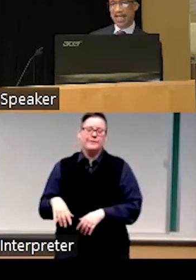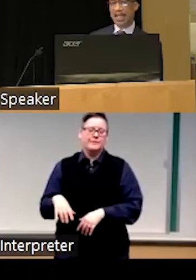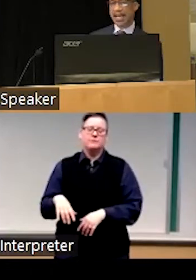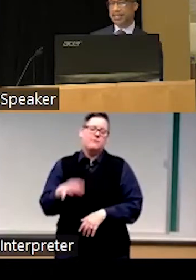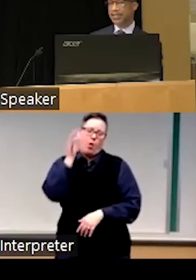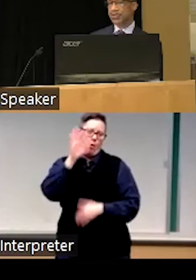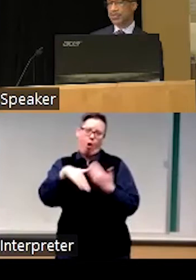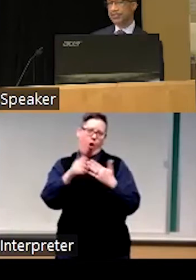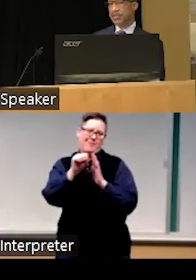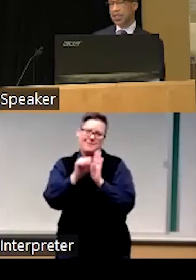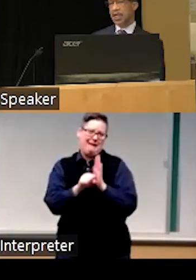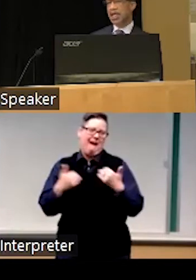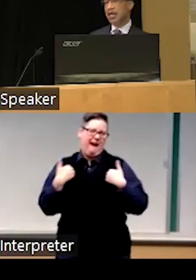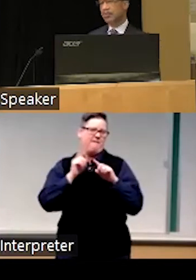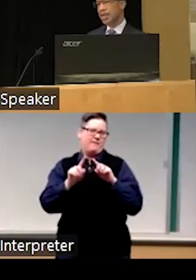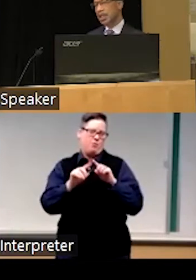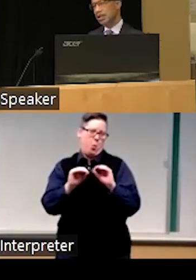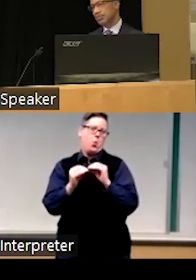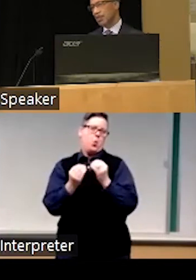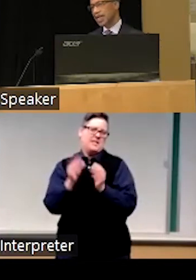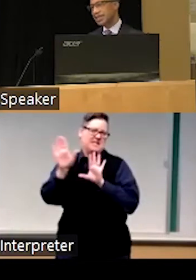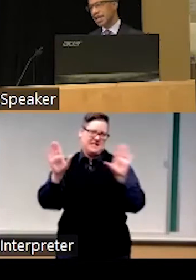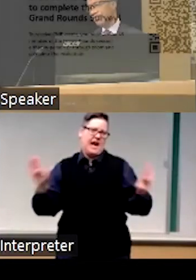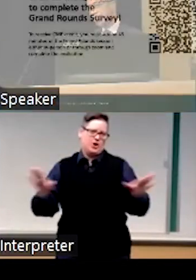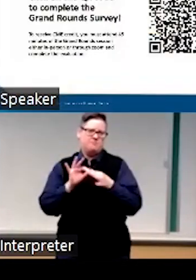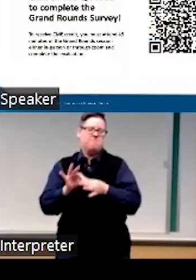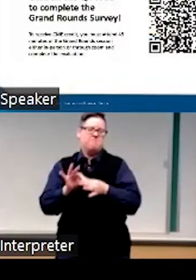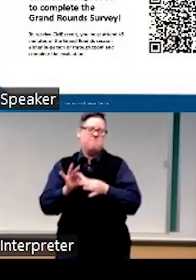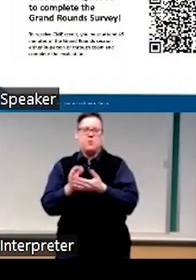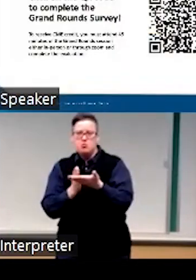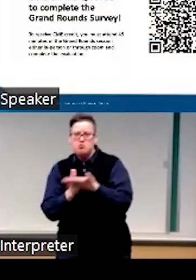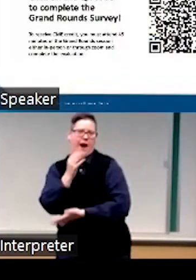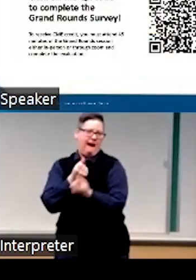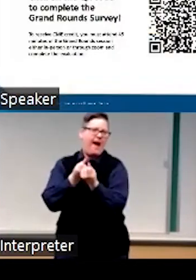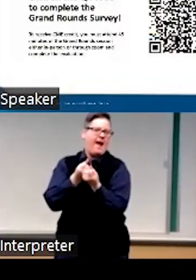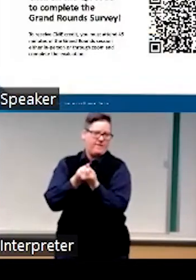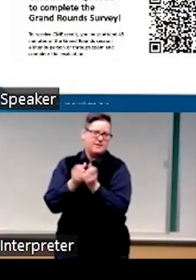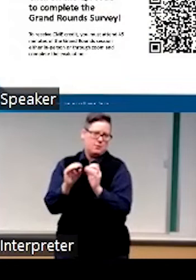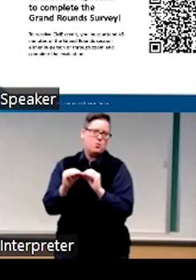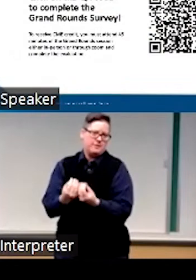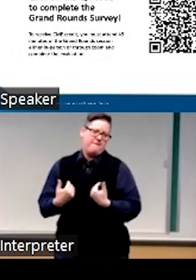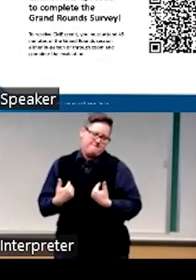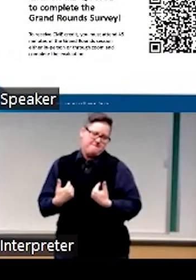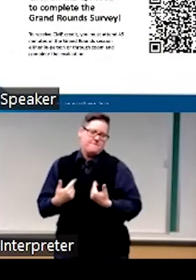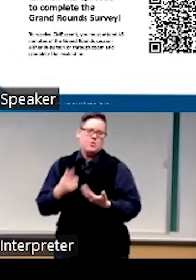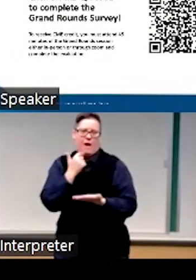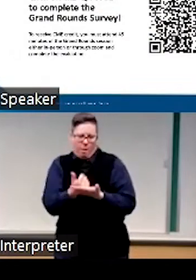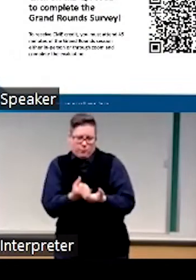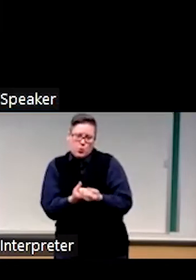state has these sorts of uh rights and advocacy organizations to try to support the the rights